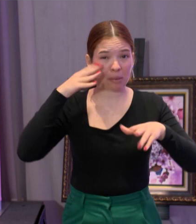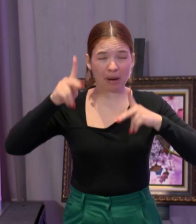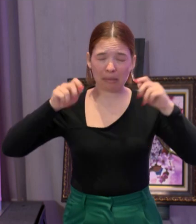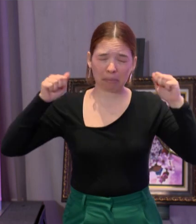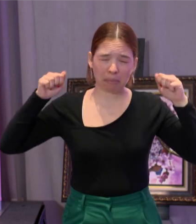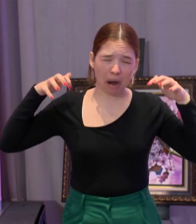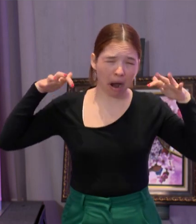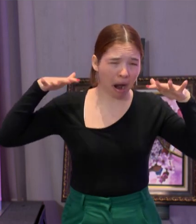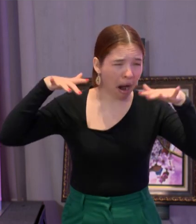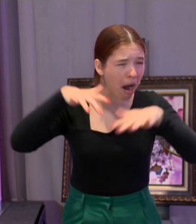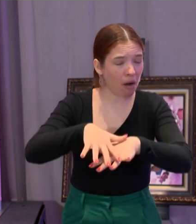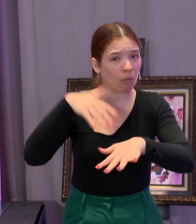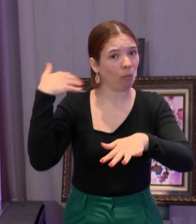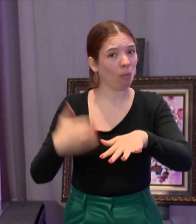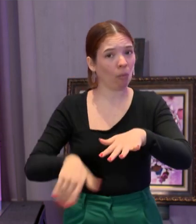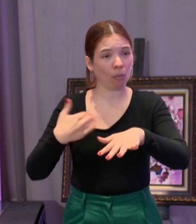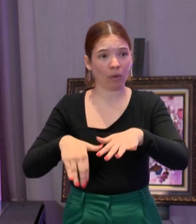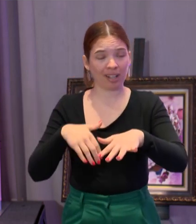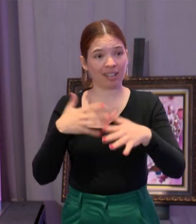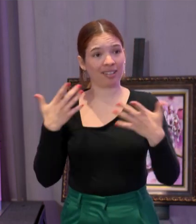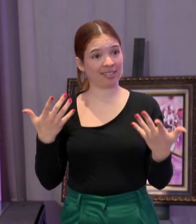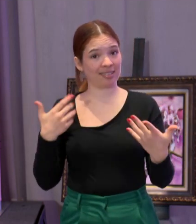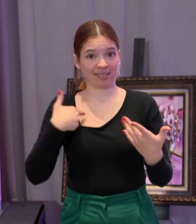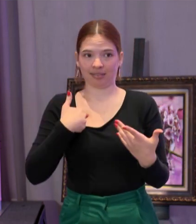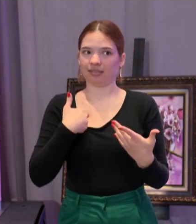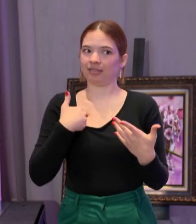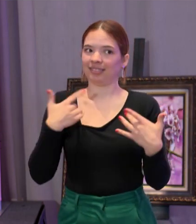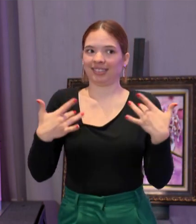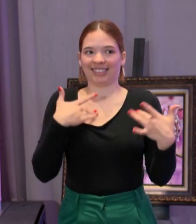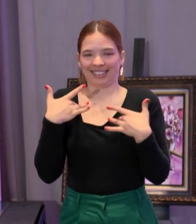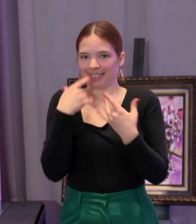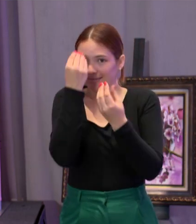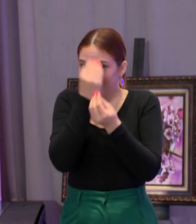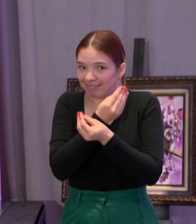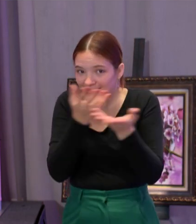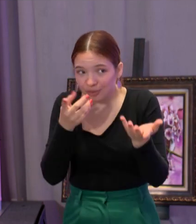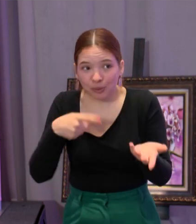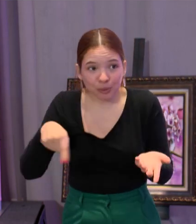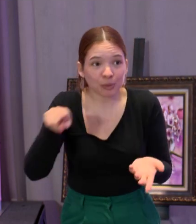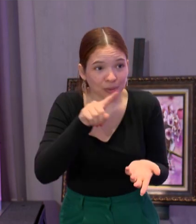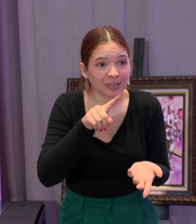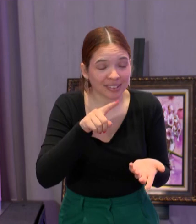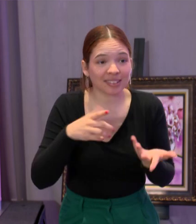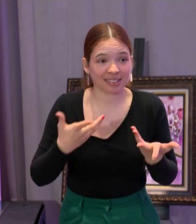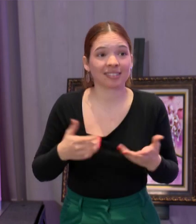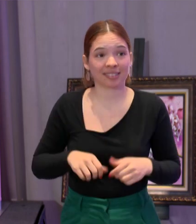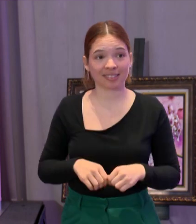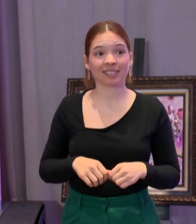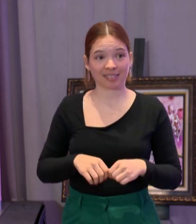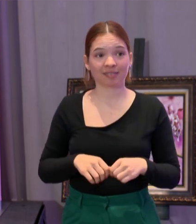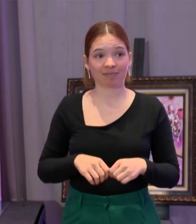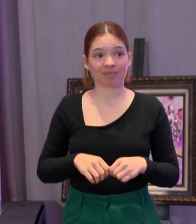NOW WE ARE EXCITED TO SHARE THAT LISA, AND WALTER ABBOTT